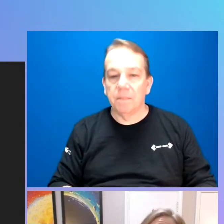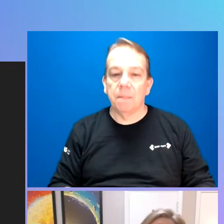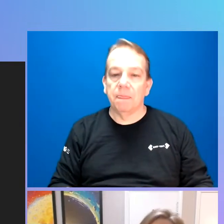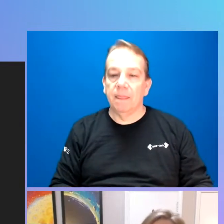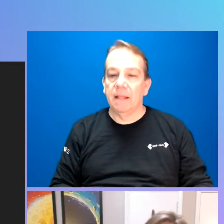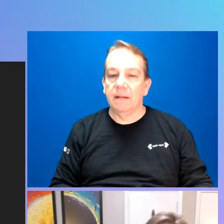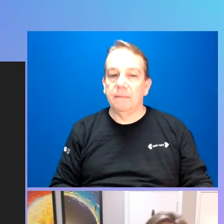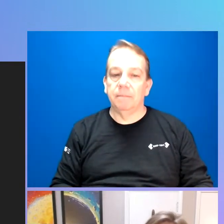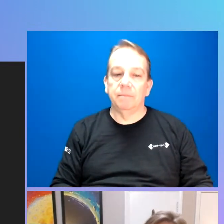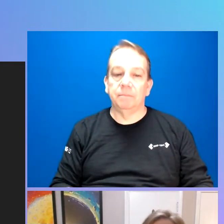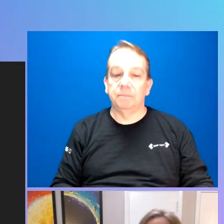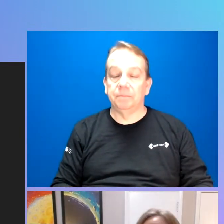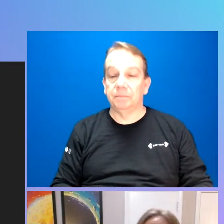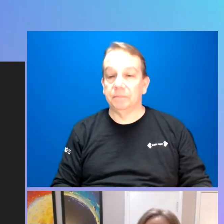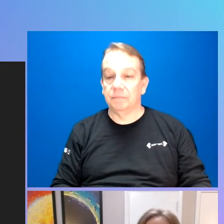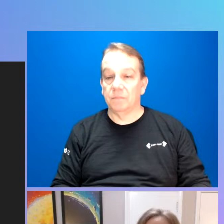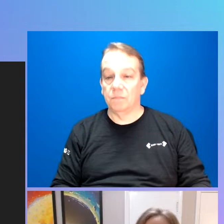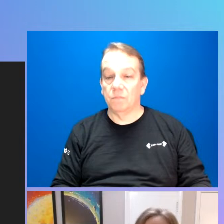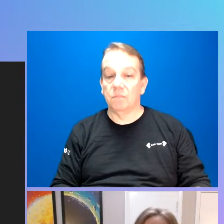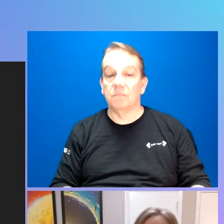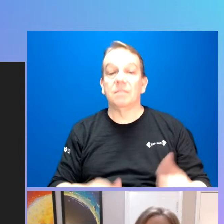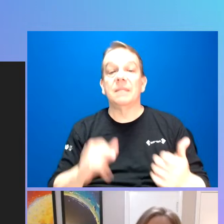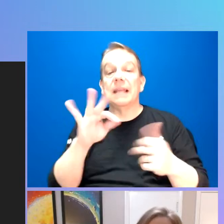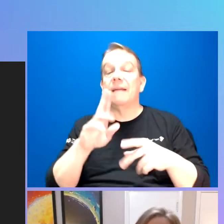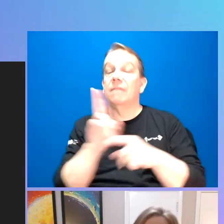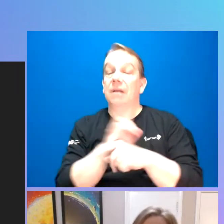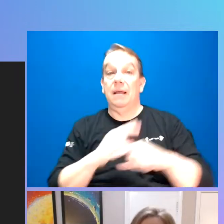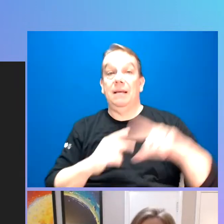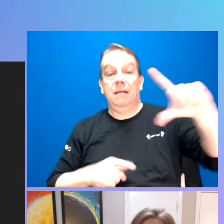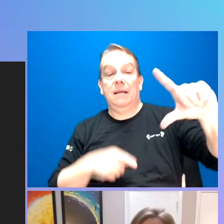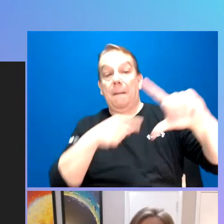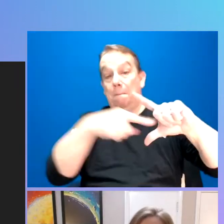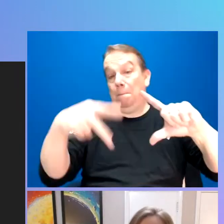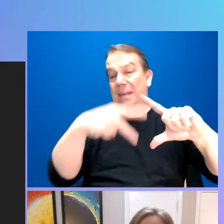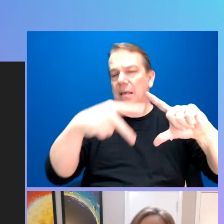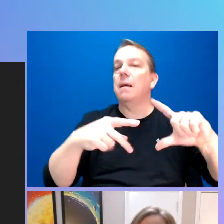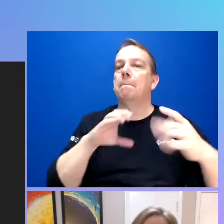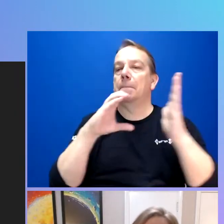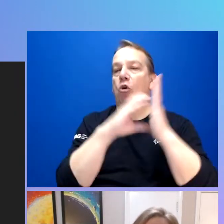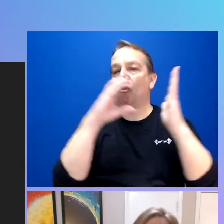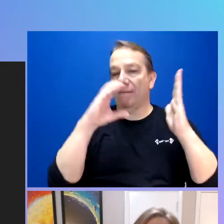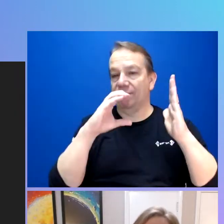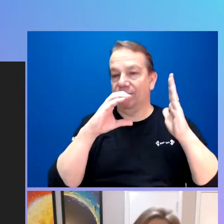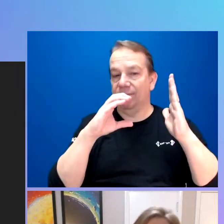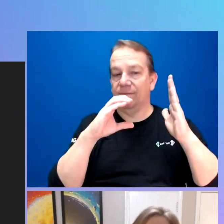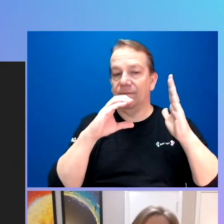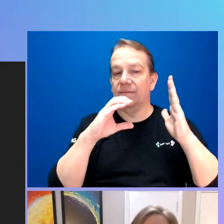love HTML between a set of paragraphs. Start and end tags,